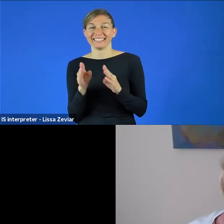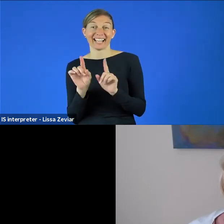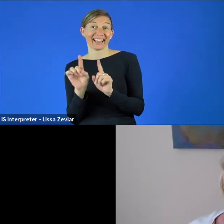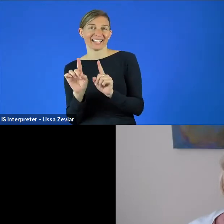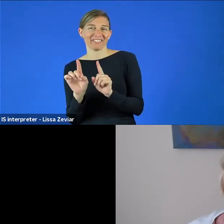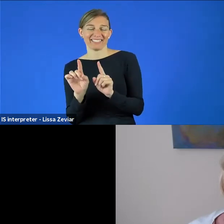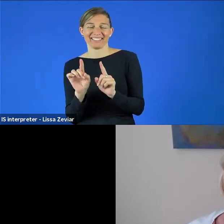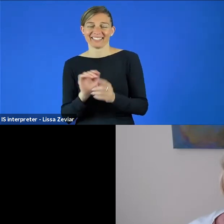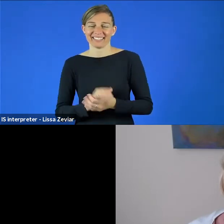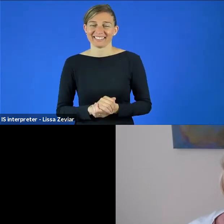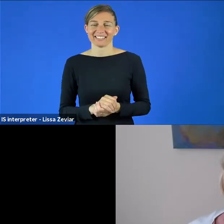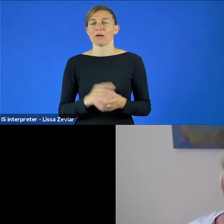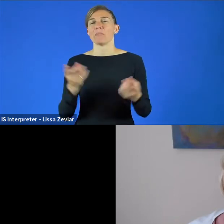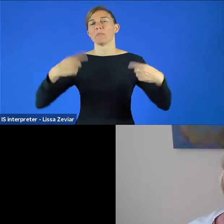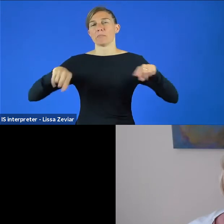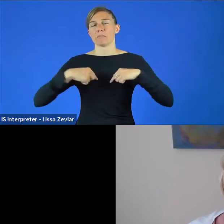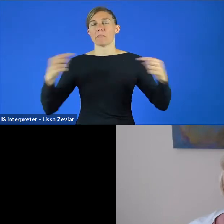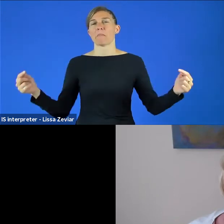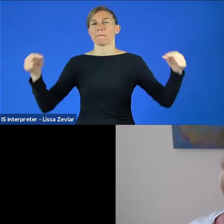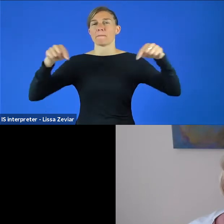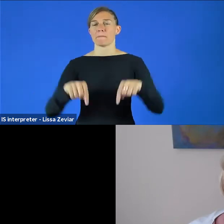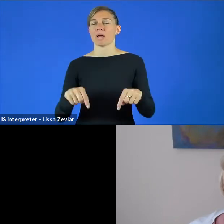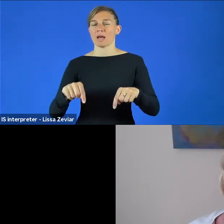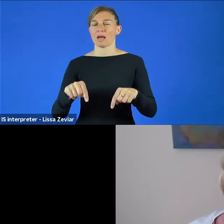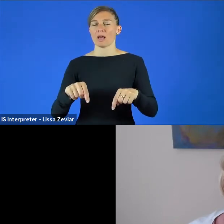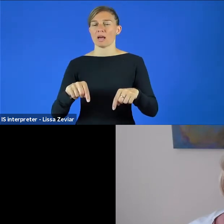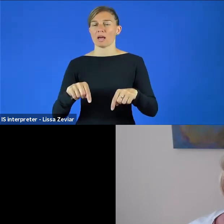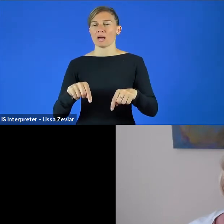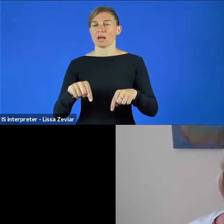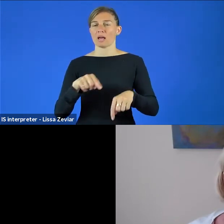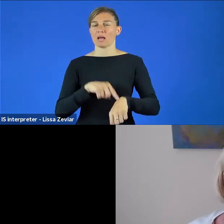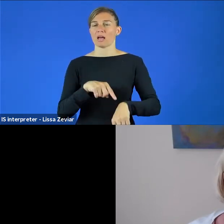And we can be back at 16:25 Brussels time.